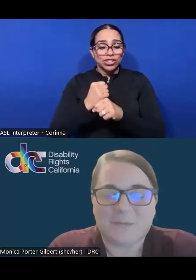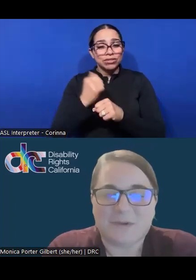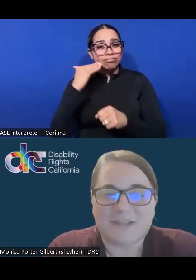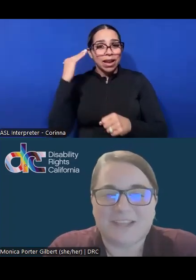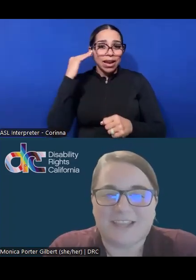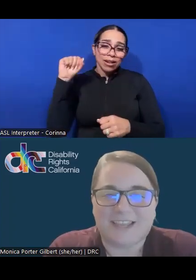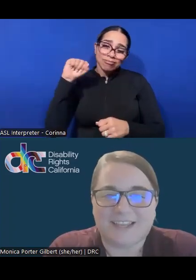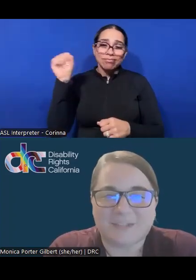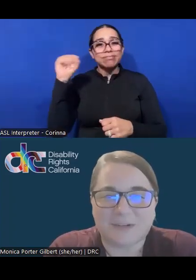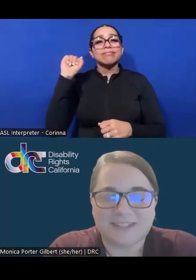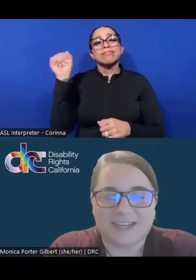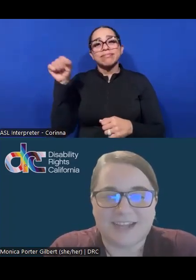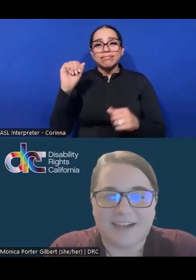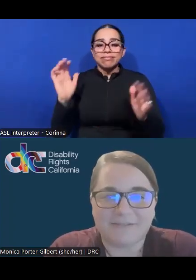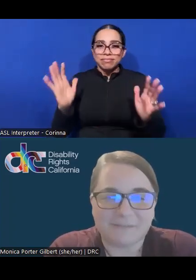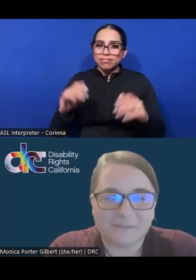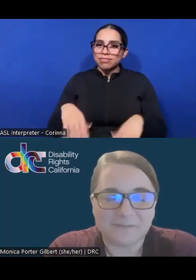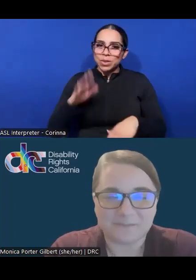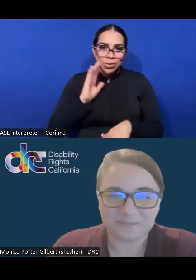We'll kick into our second half.